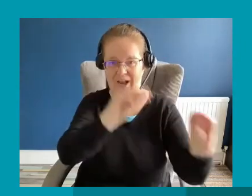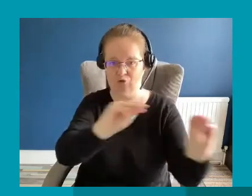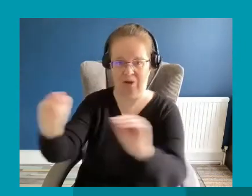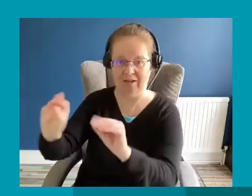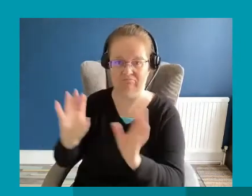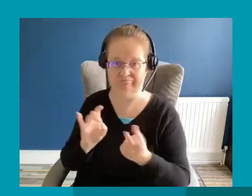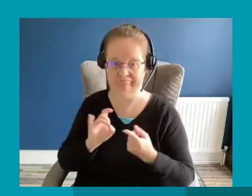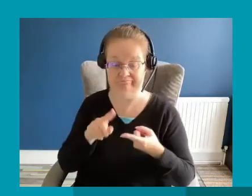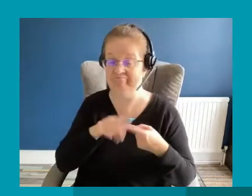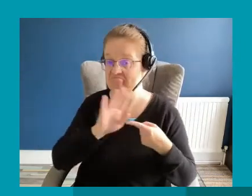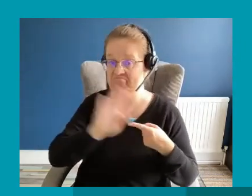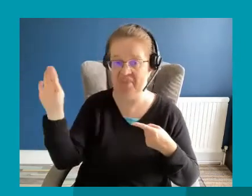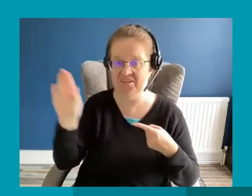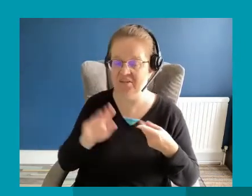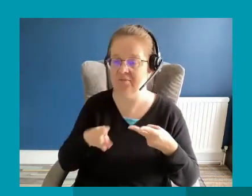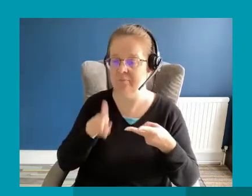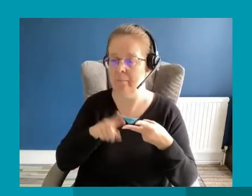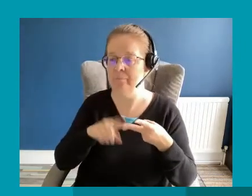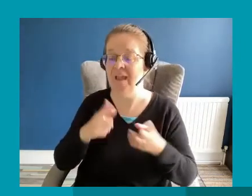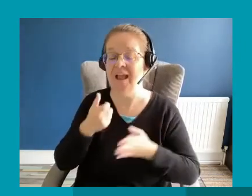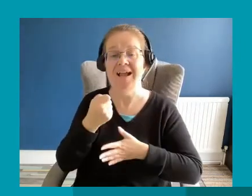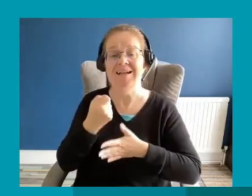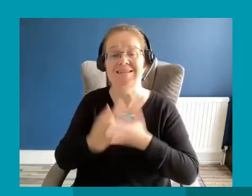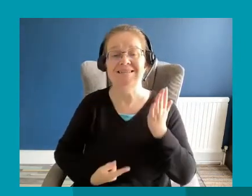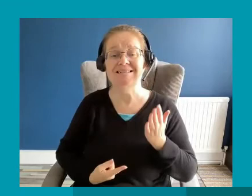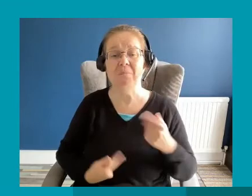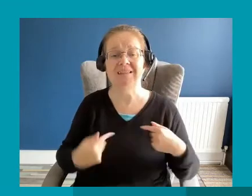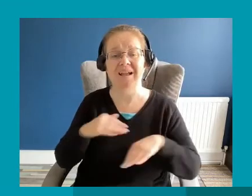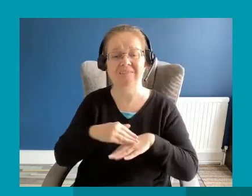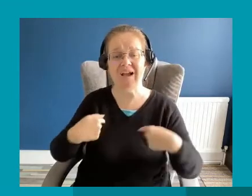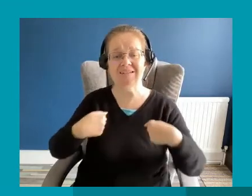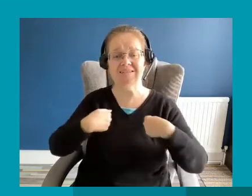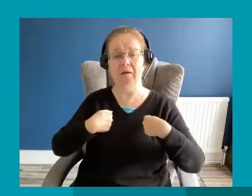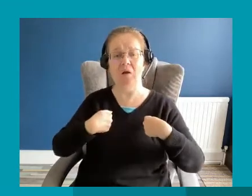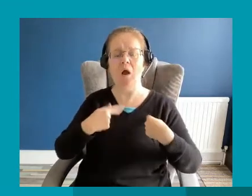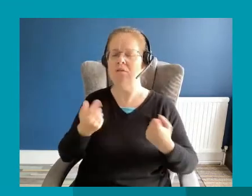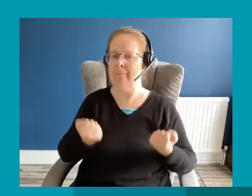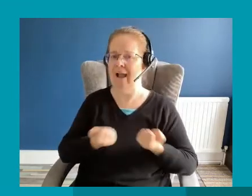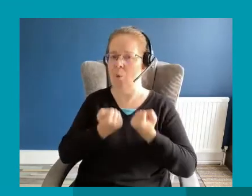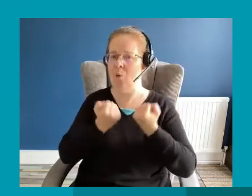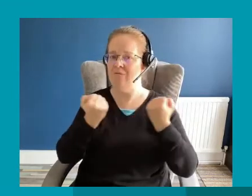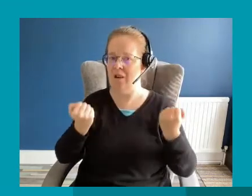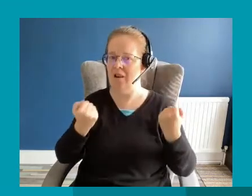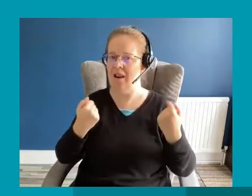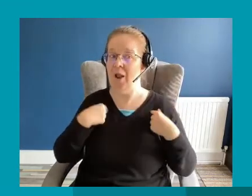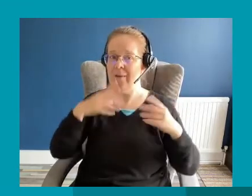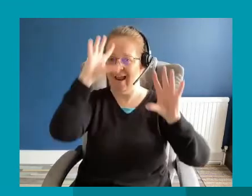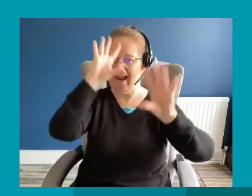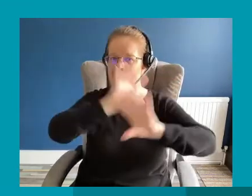point 2, how does your disability affect you? Really powerful 'cause this is informing